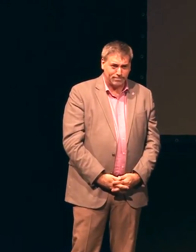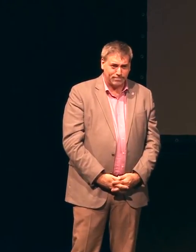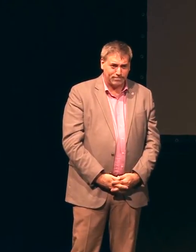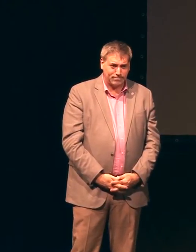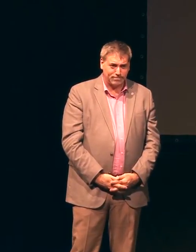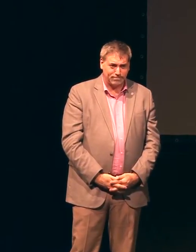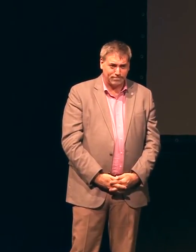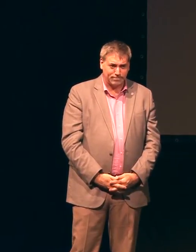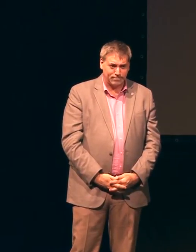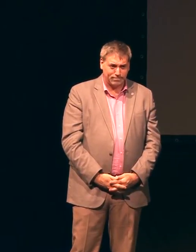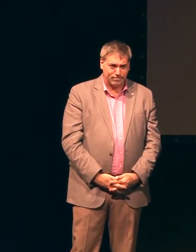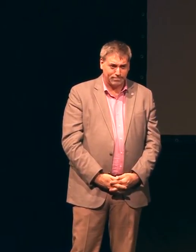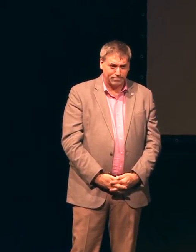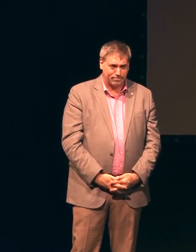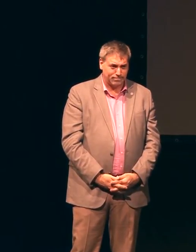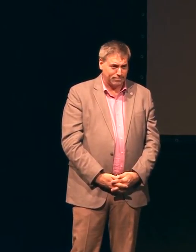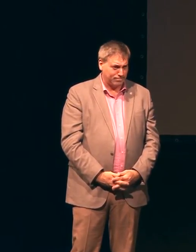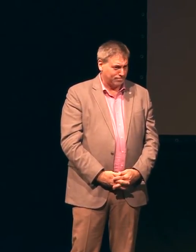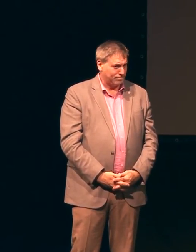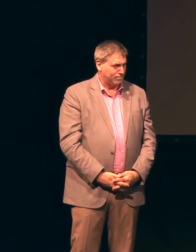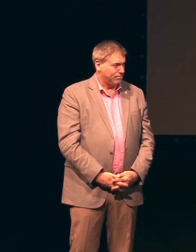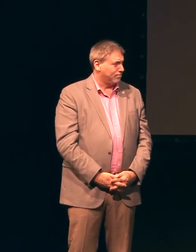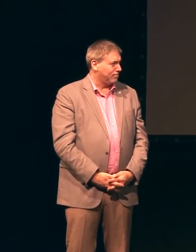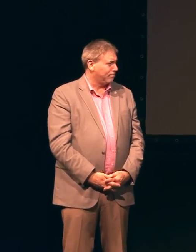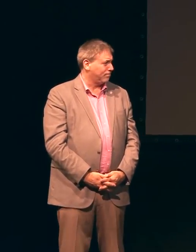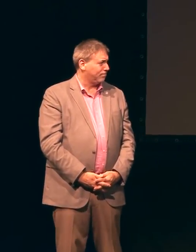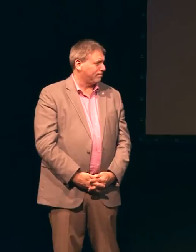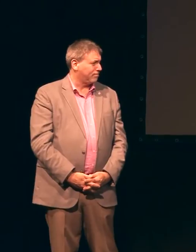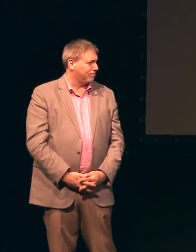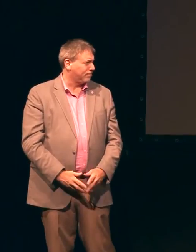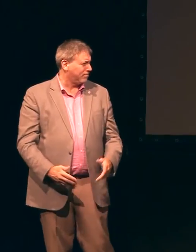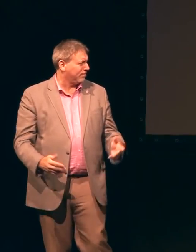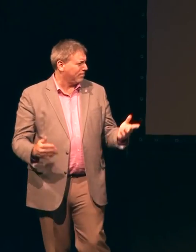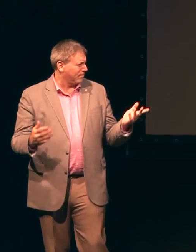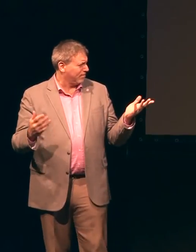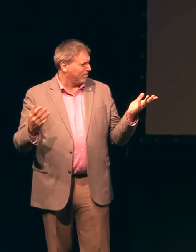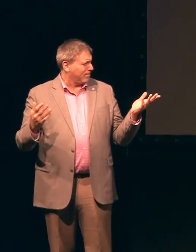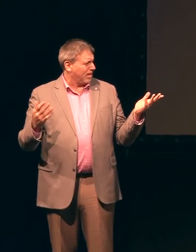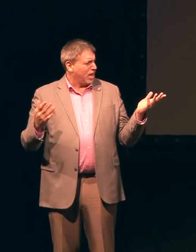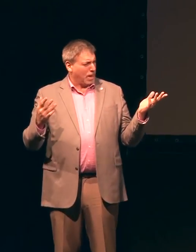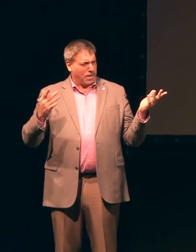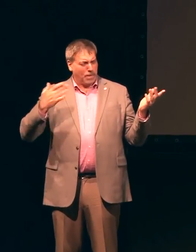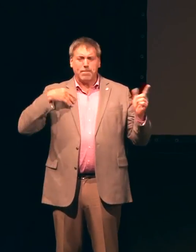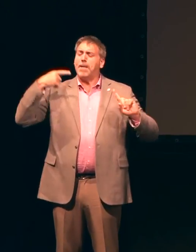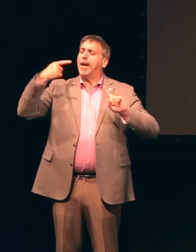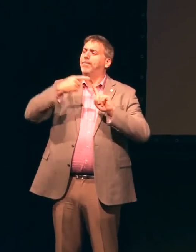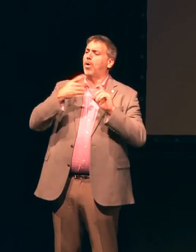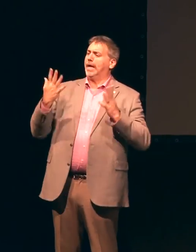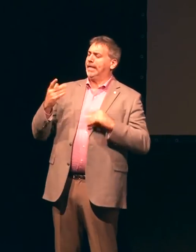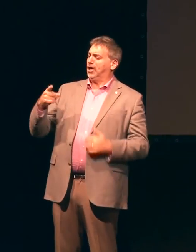services of those people at those places? Think